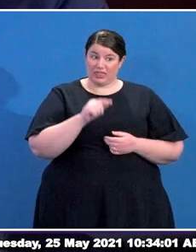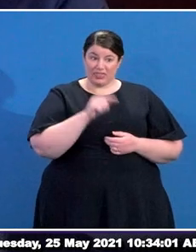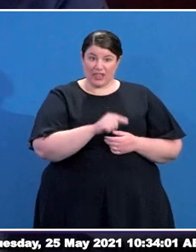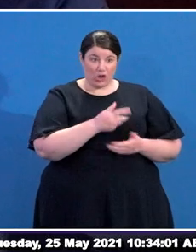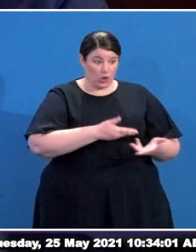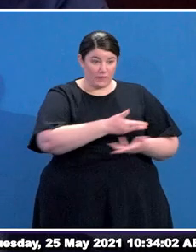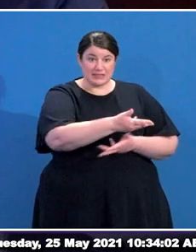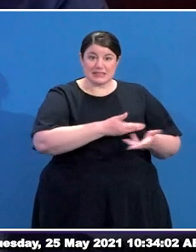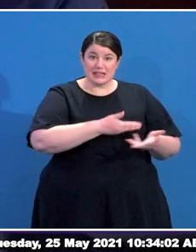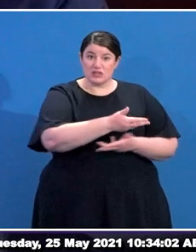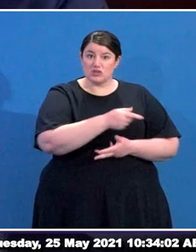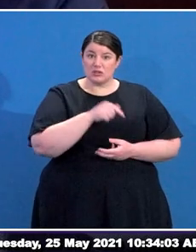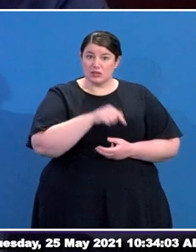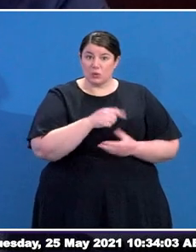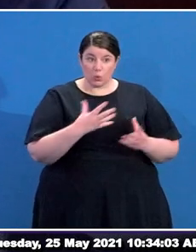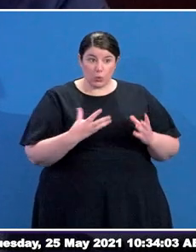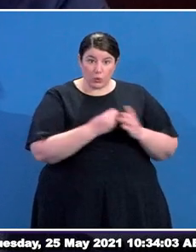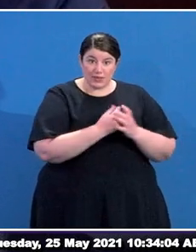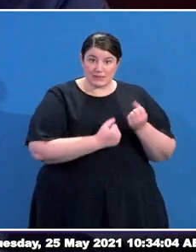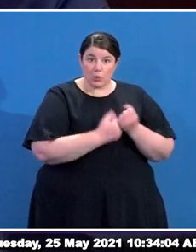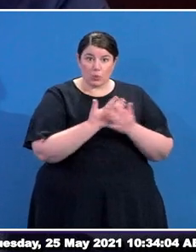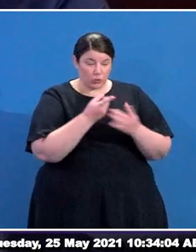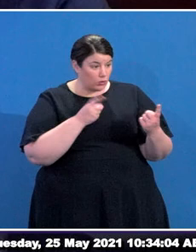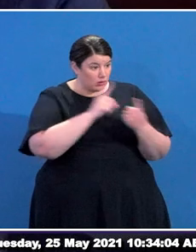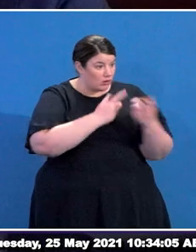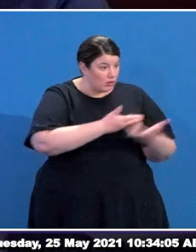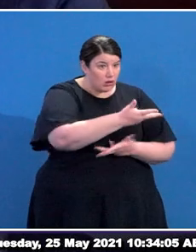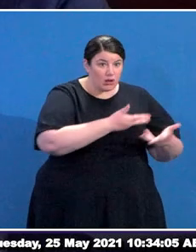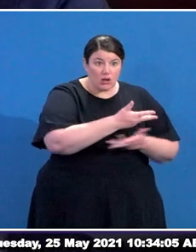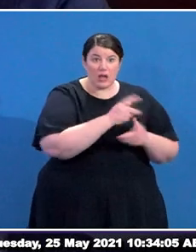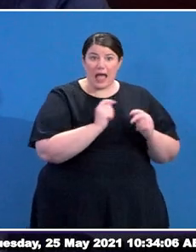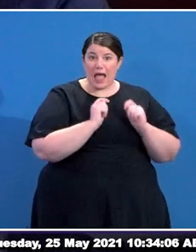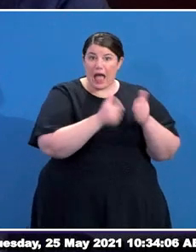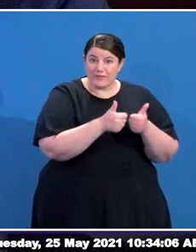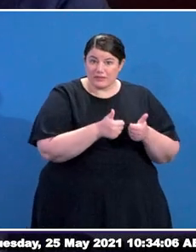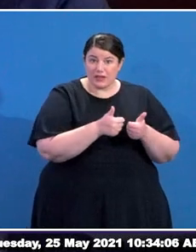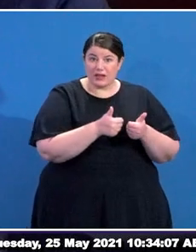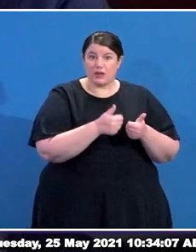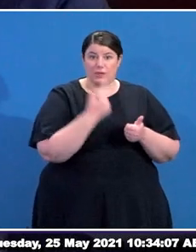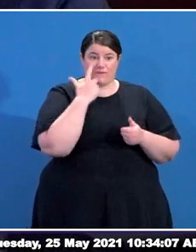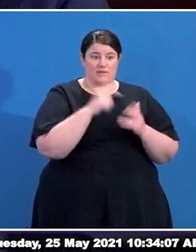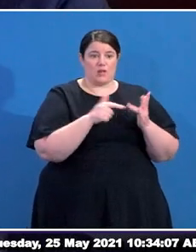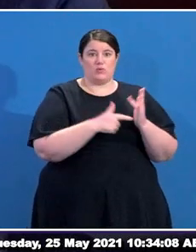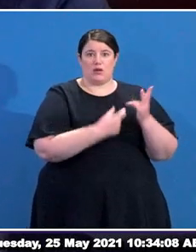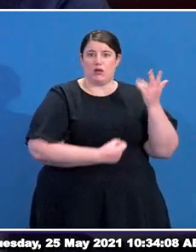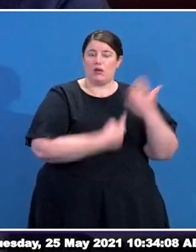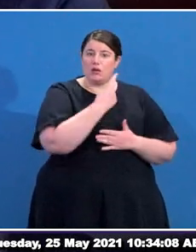that you had with the support worker after you learnt about these investigations?